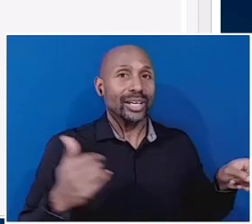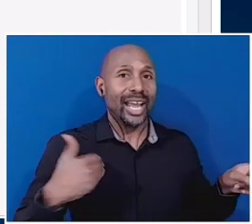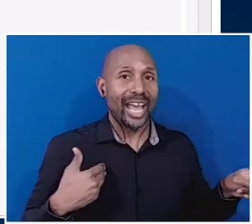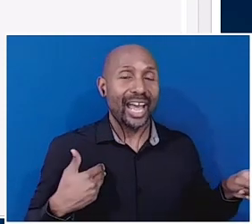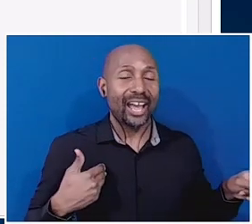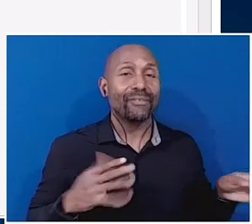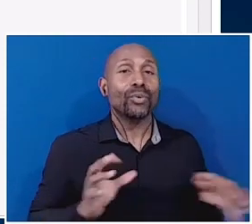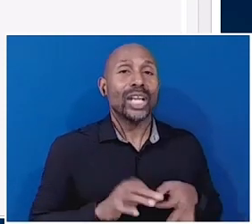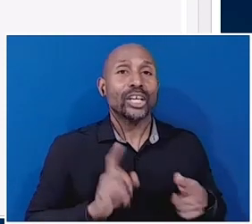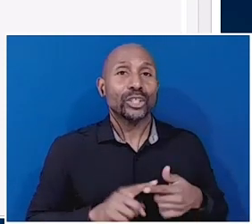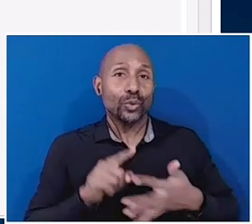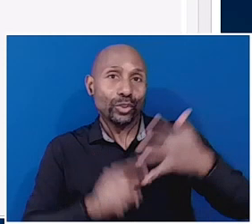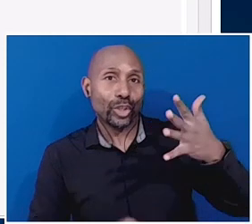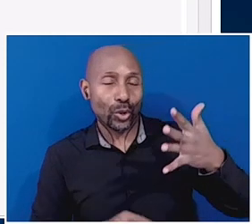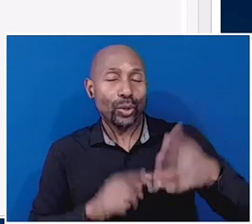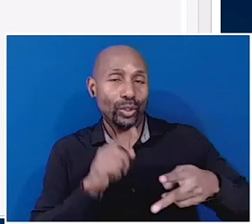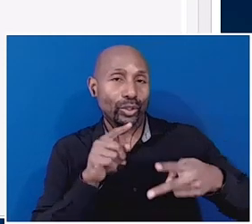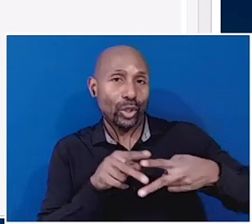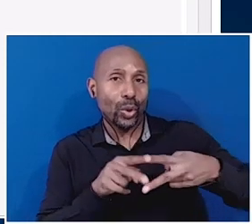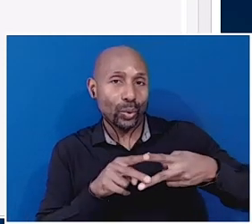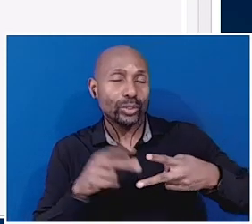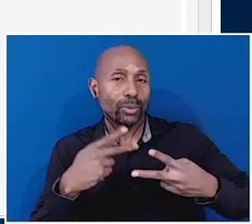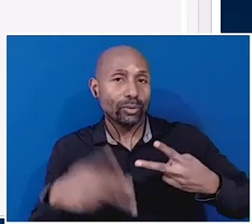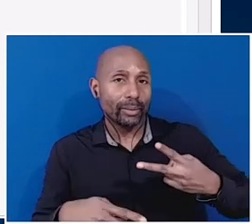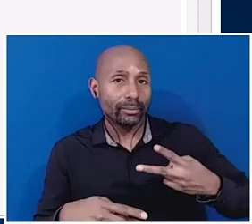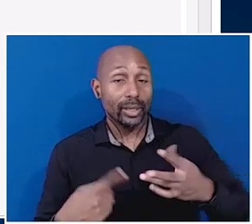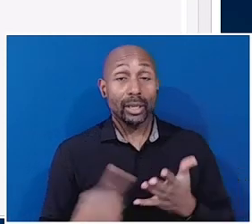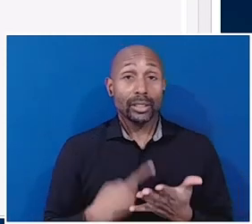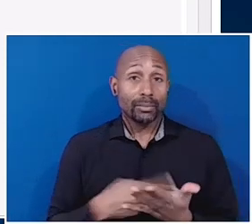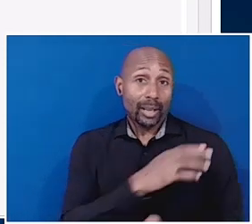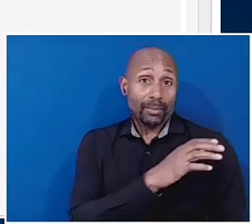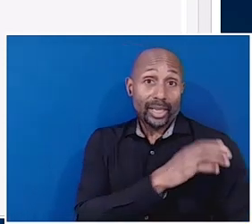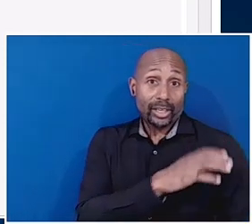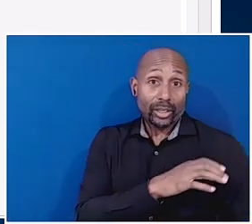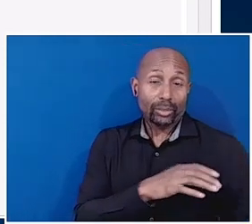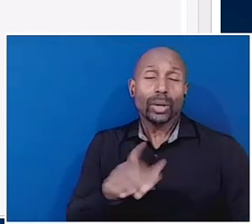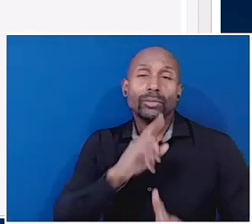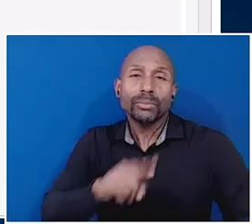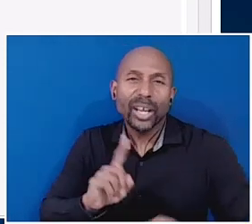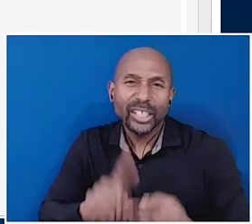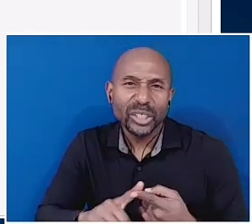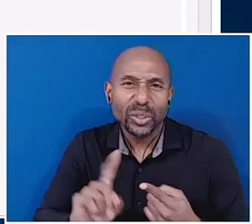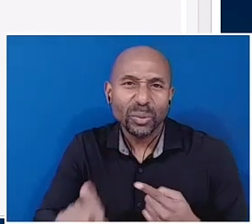So sometimes the clinical in response to the question about clinical, sometimes the